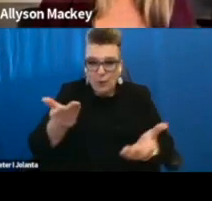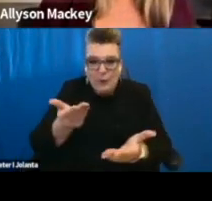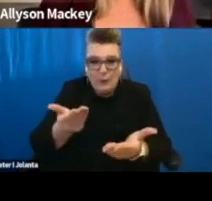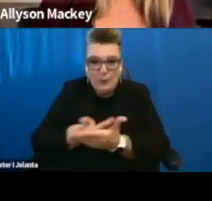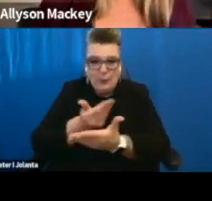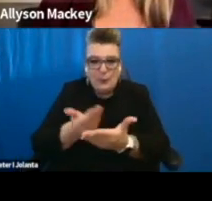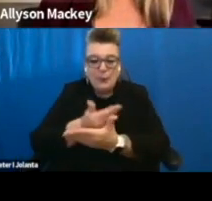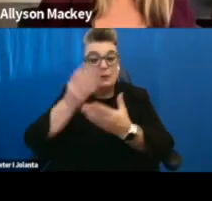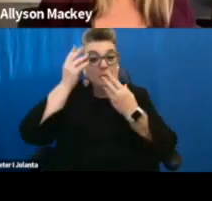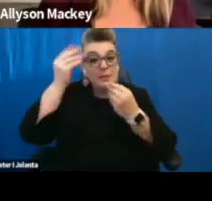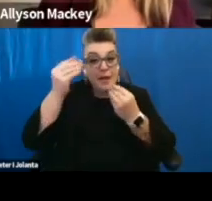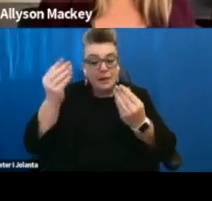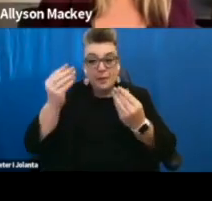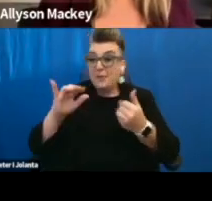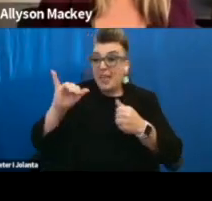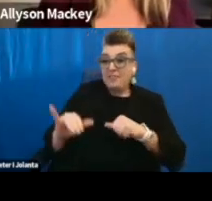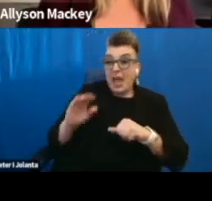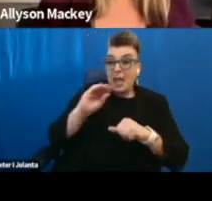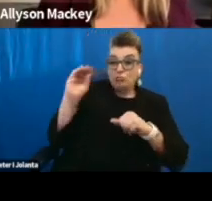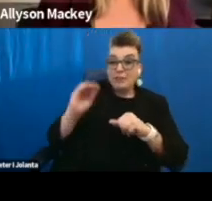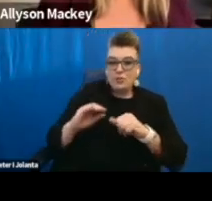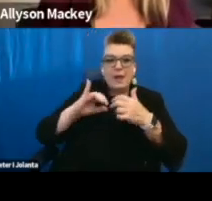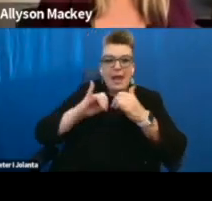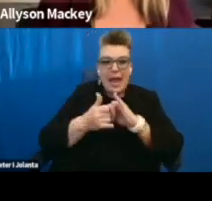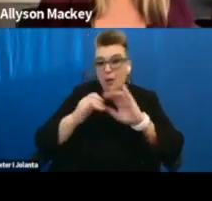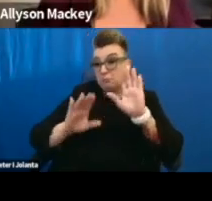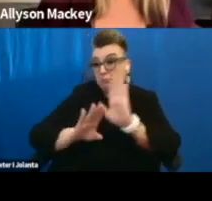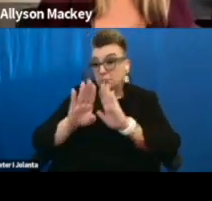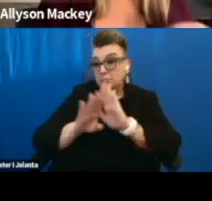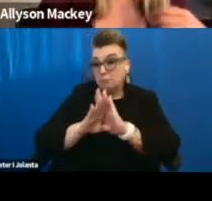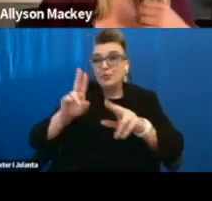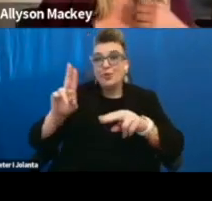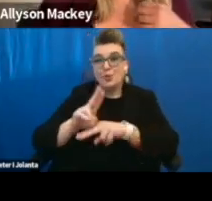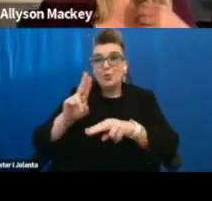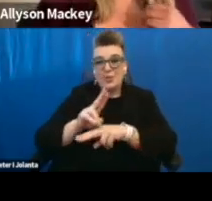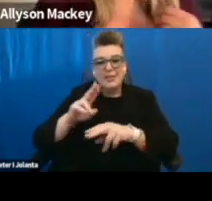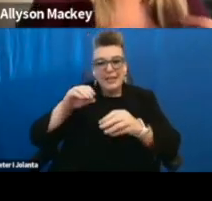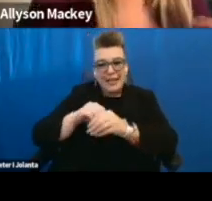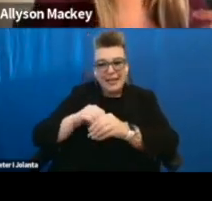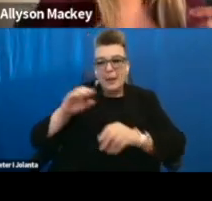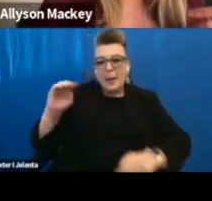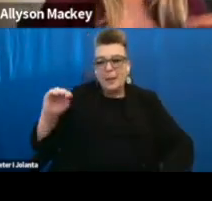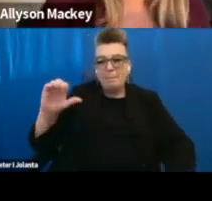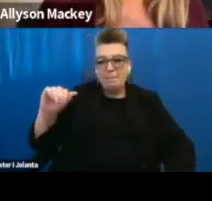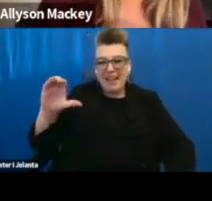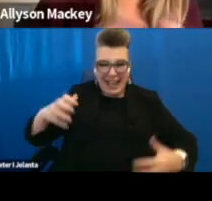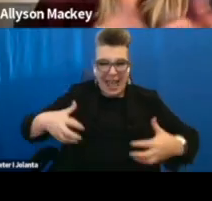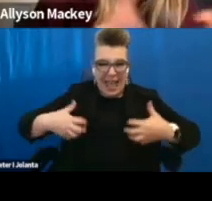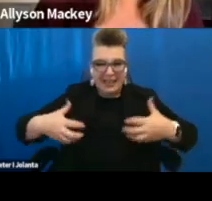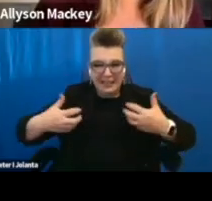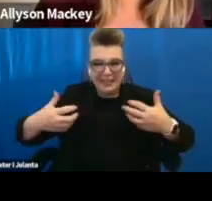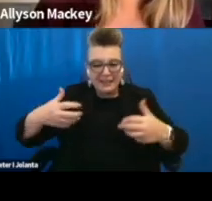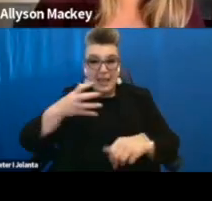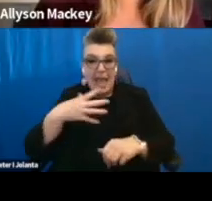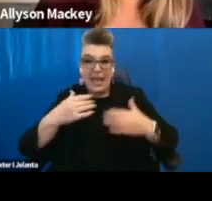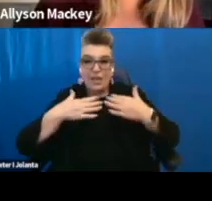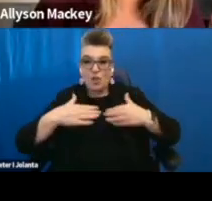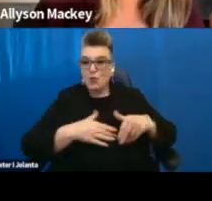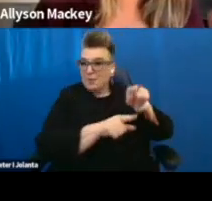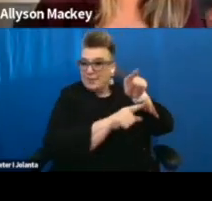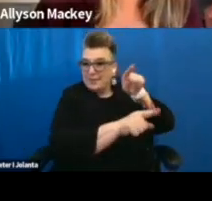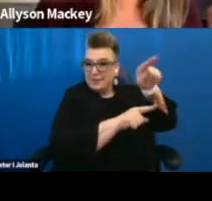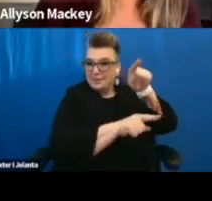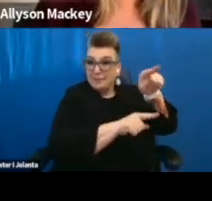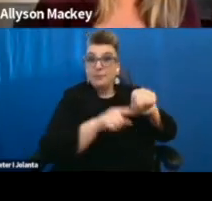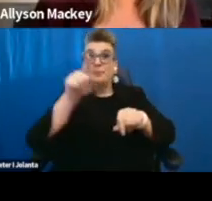ratio in macaque and humans we have data in juvenile macaques and we have